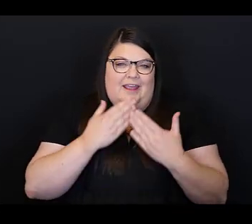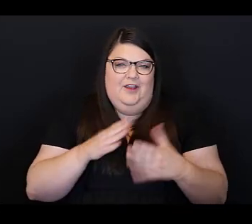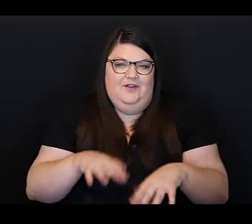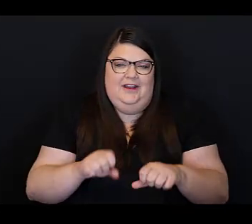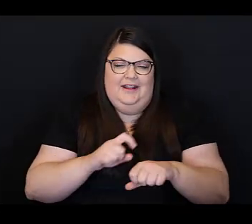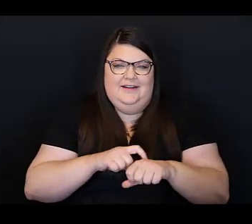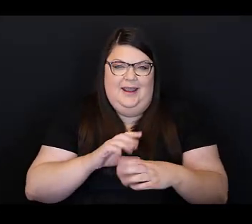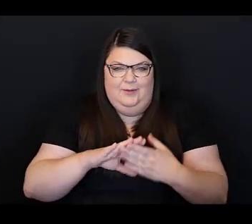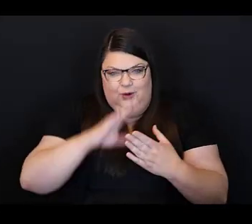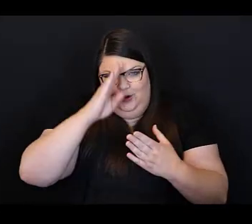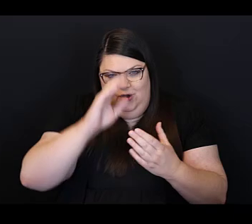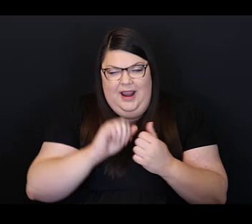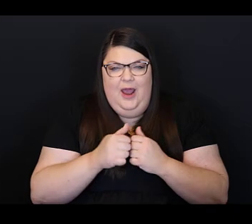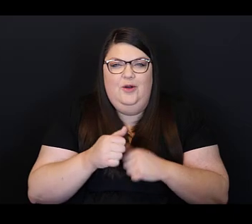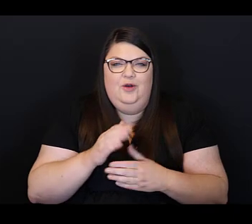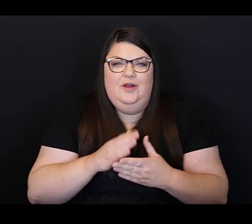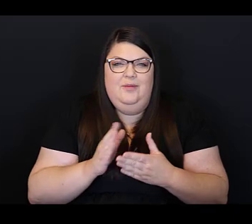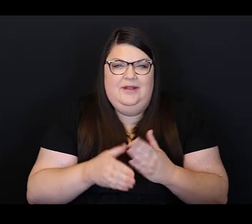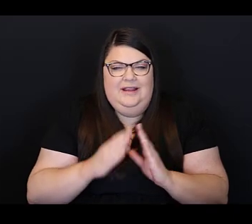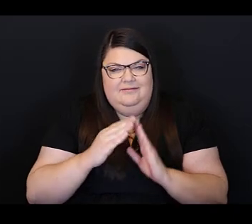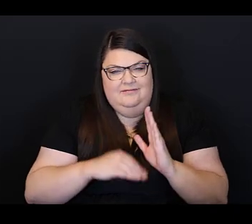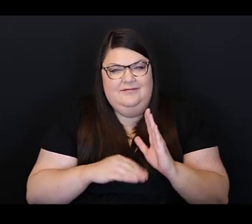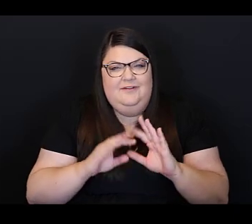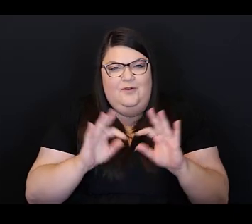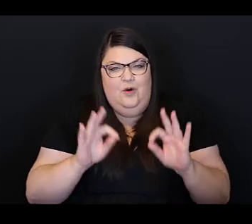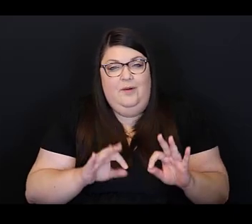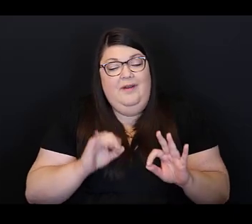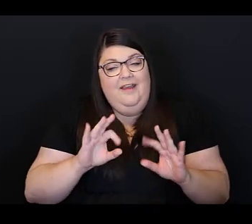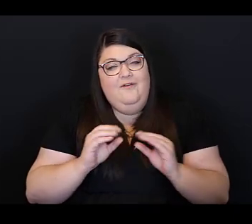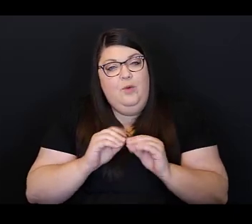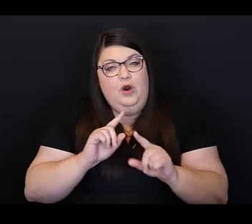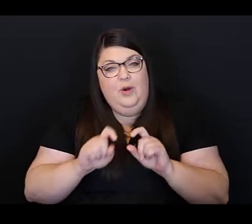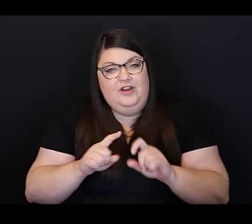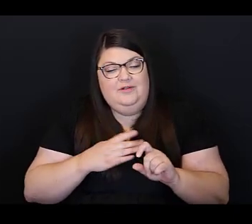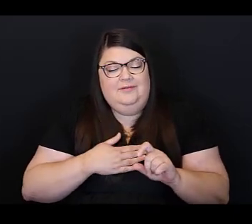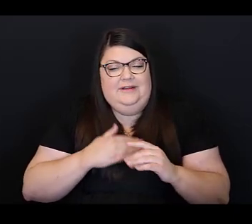for taking the time to learn how to complete the form. If you have additional questions please